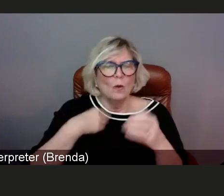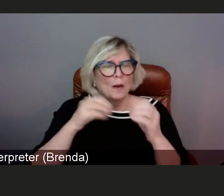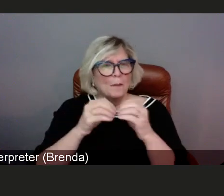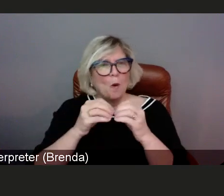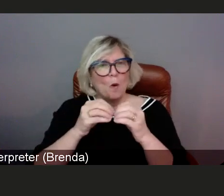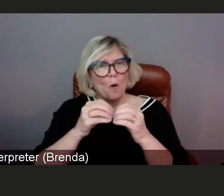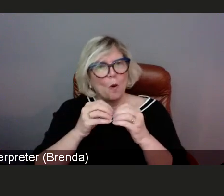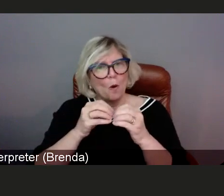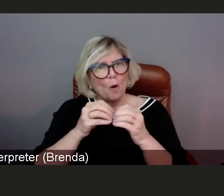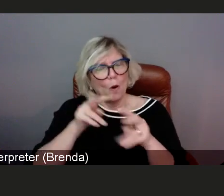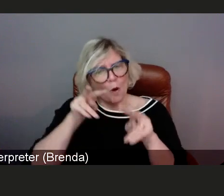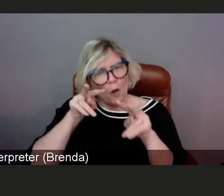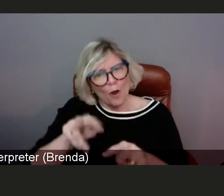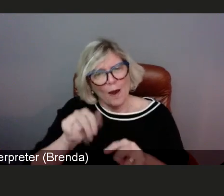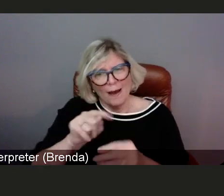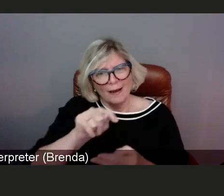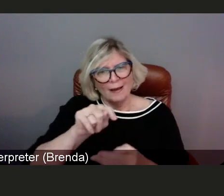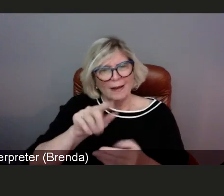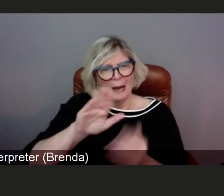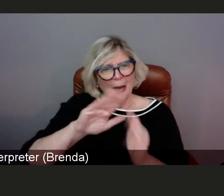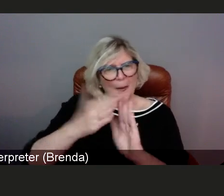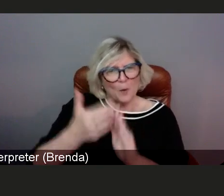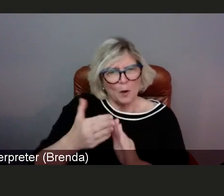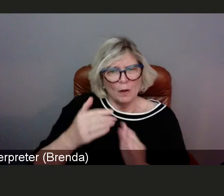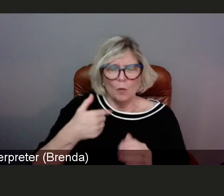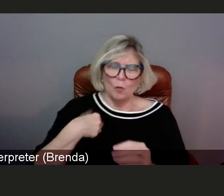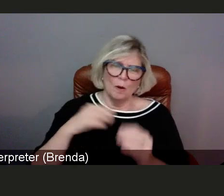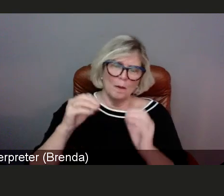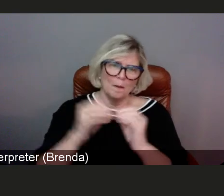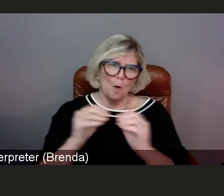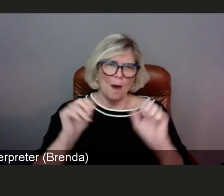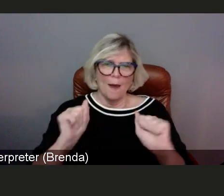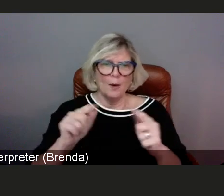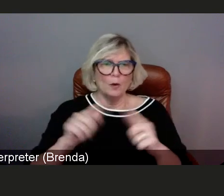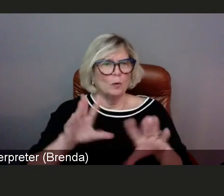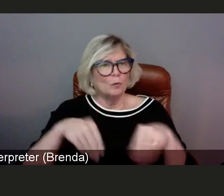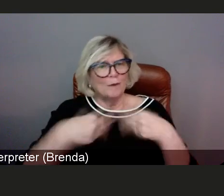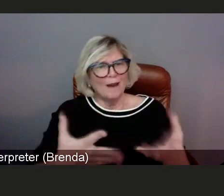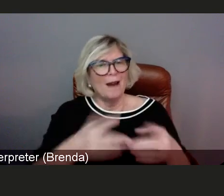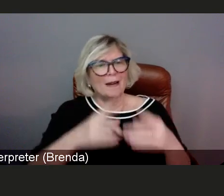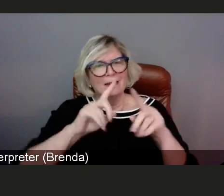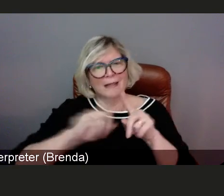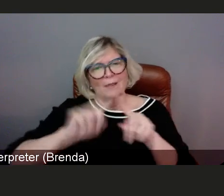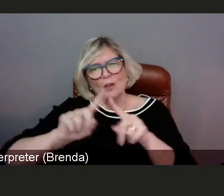and more agile and able to provide more services for everybody here in Sussex County.